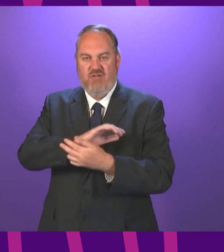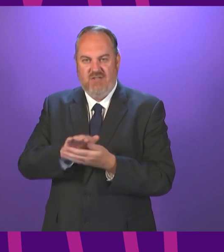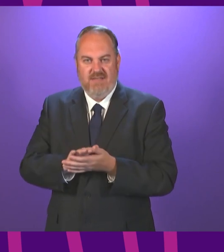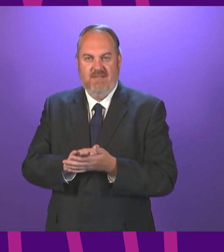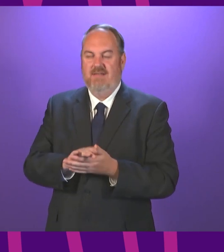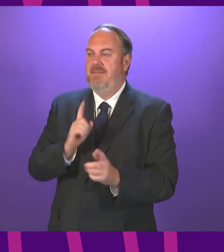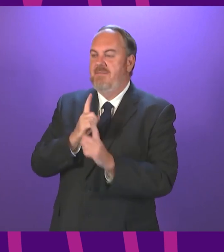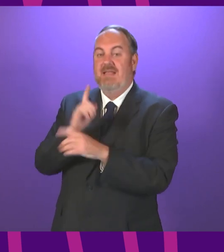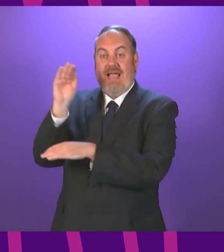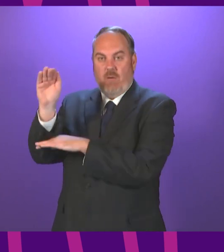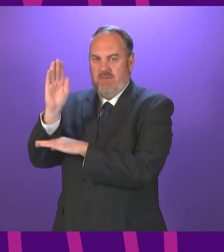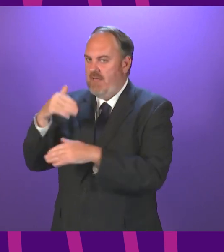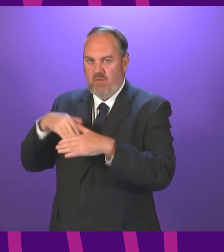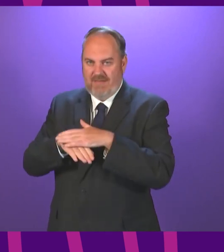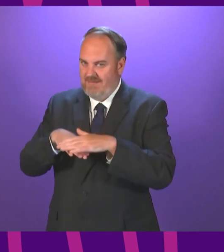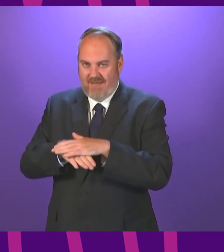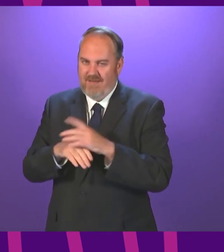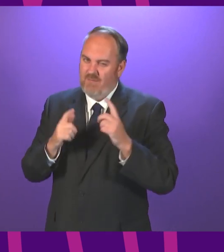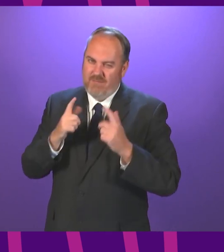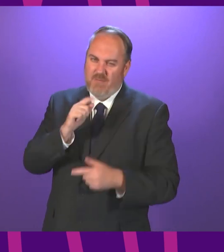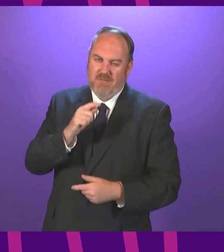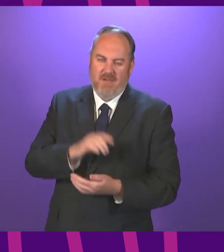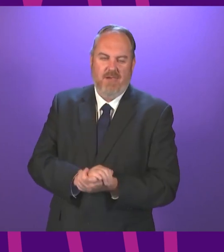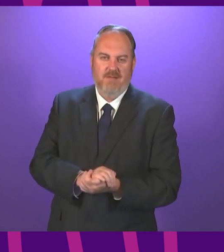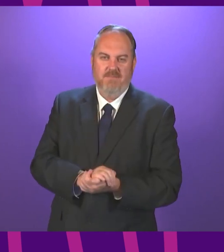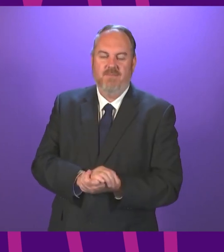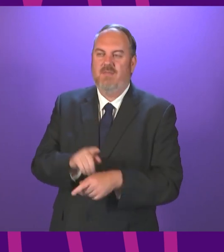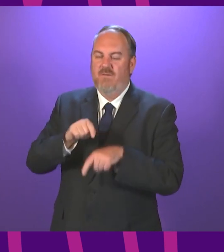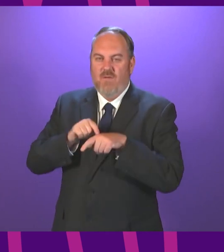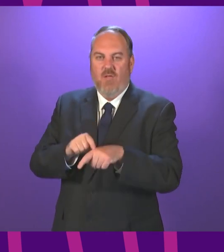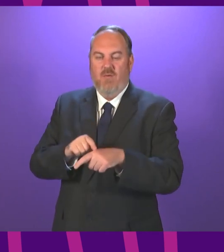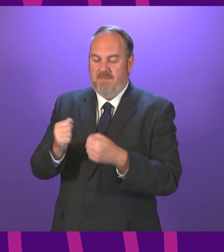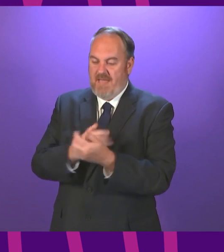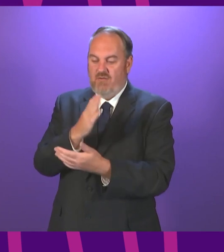outdoors as much as possible. If you are meeting indoors, stick to the limits on group sizes,